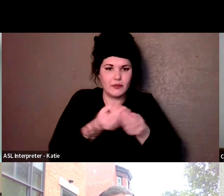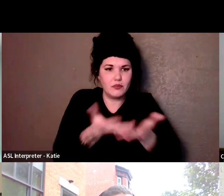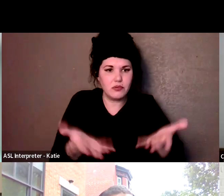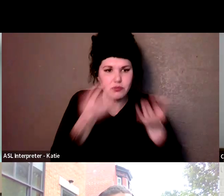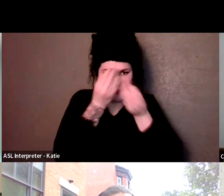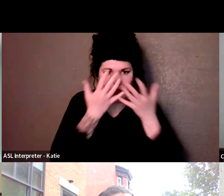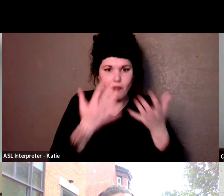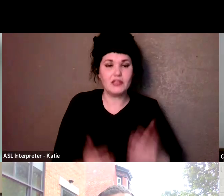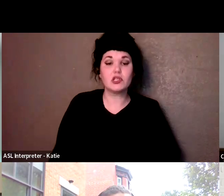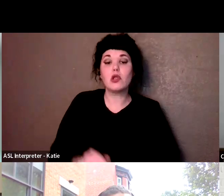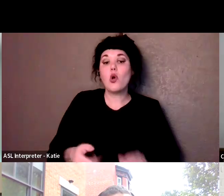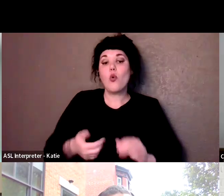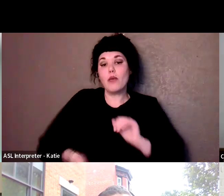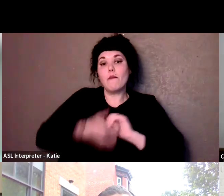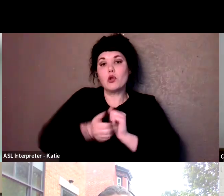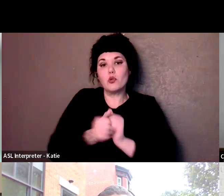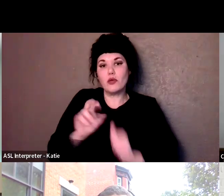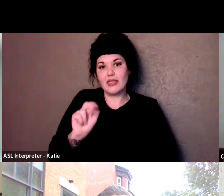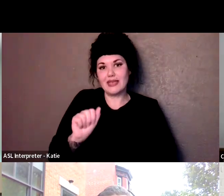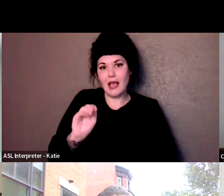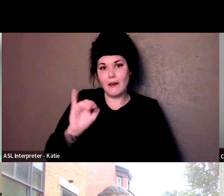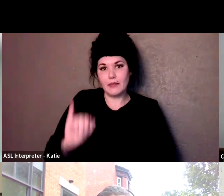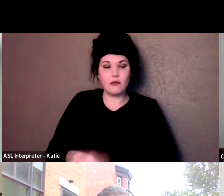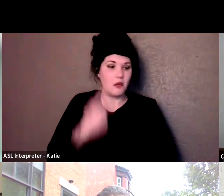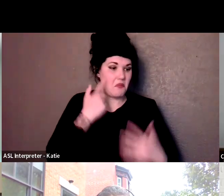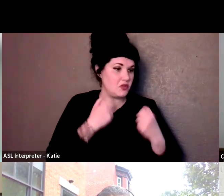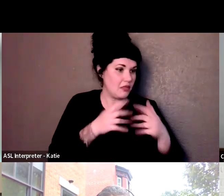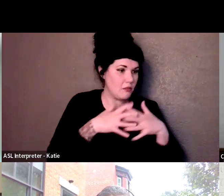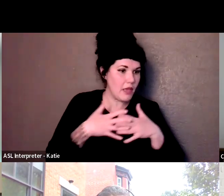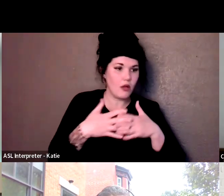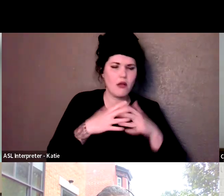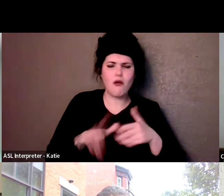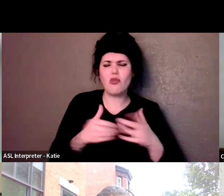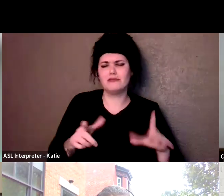with Mental Health America, all the the big nonprofits that have been around for so long. We